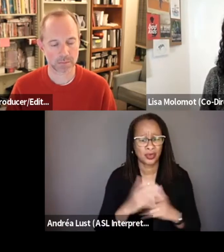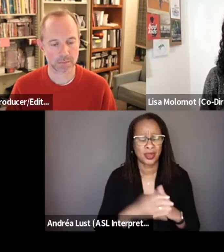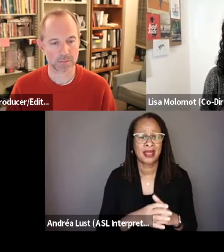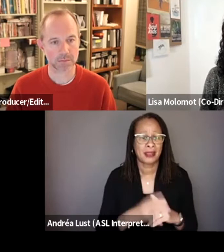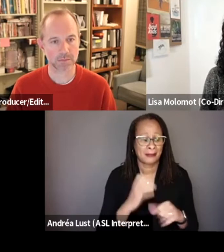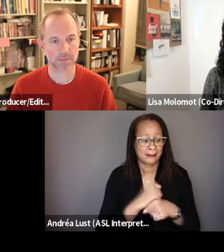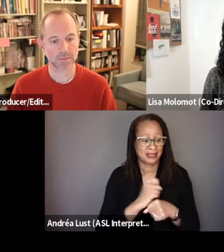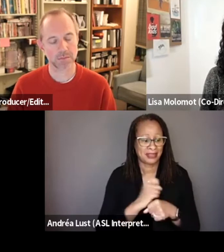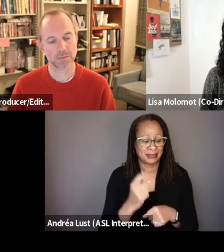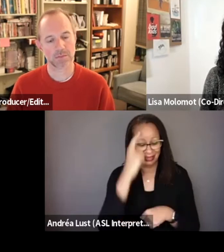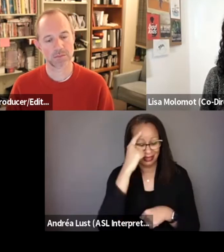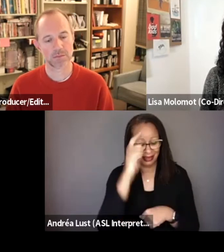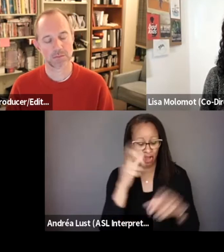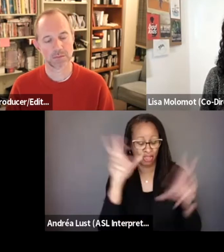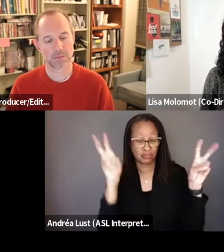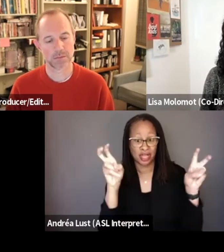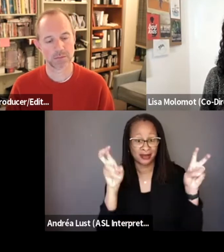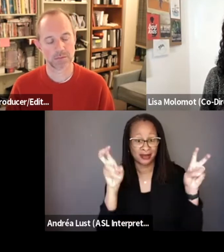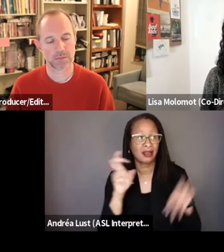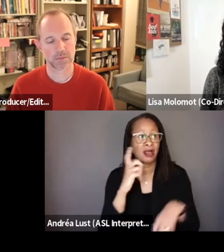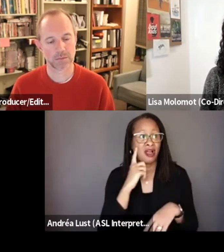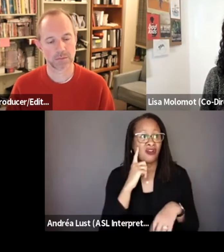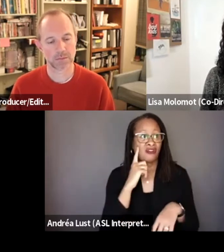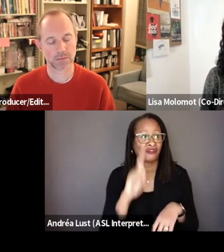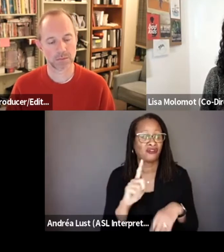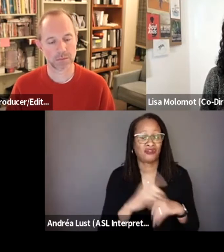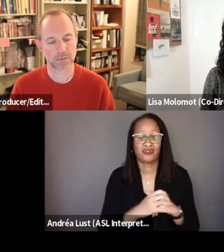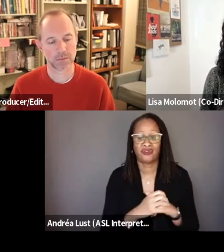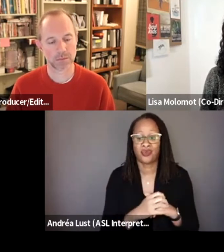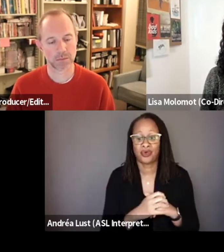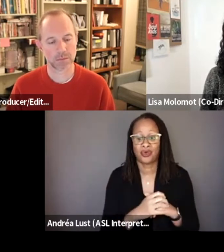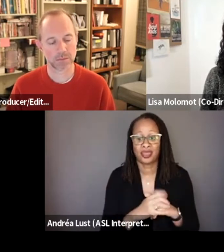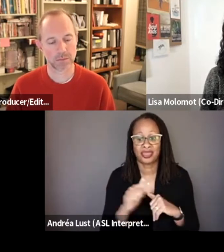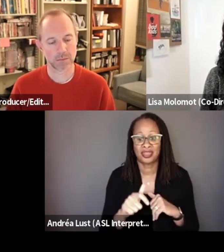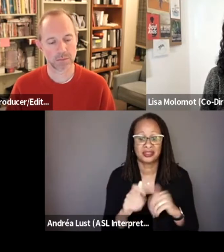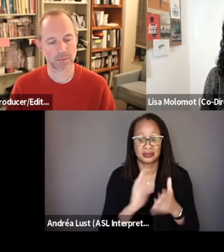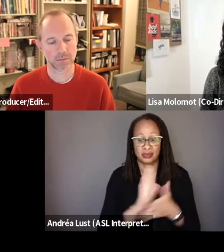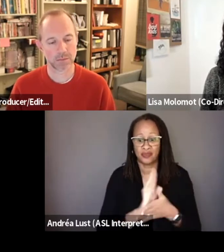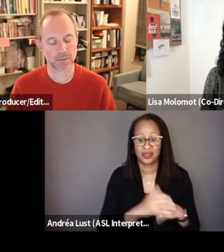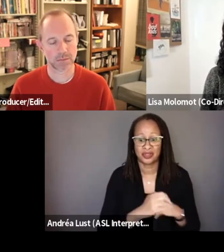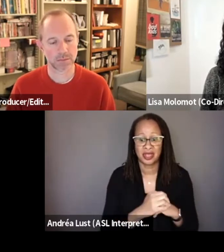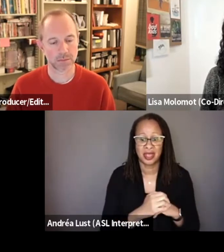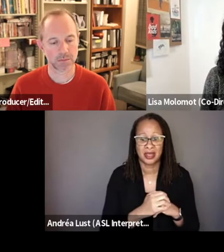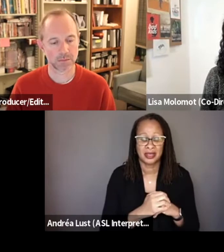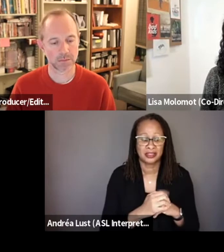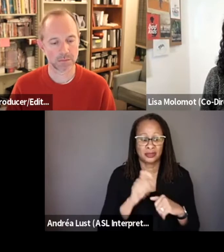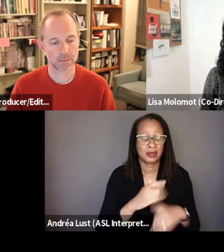could have been, considering that this started with a policy called, prevention through deterrence The Undeterred,